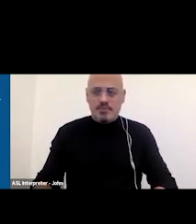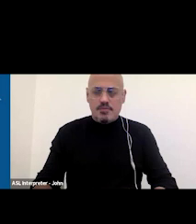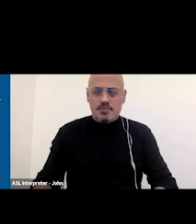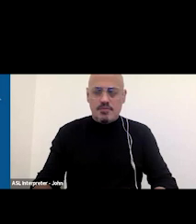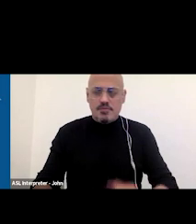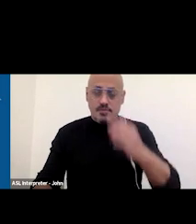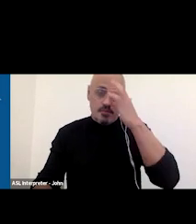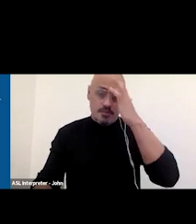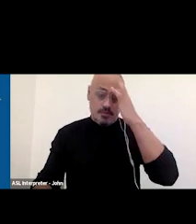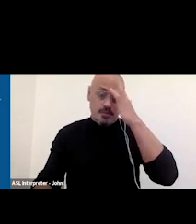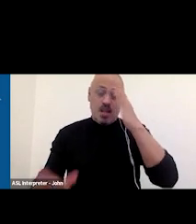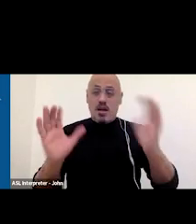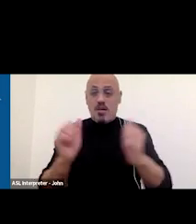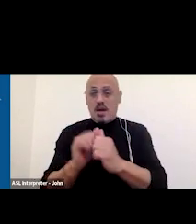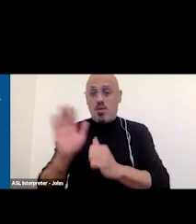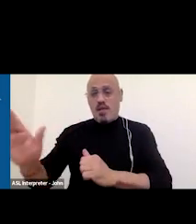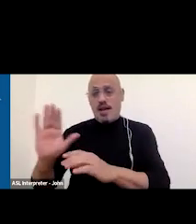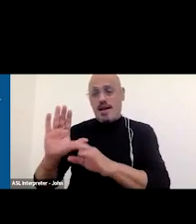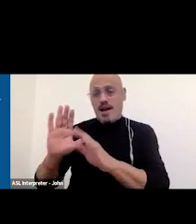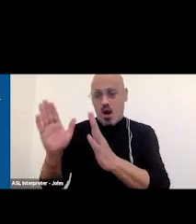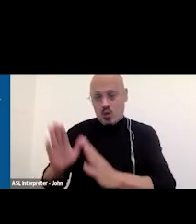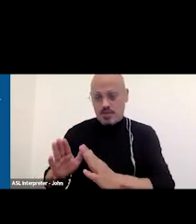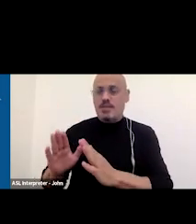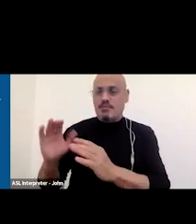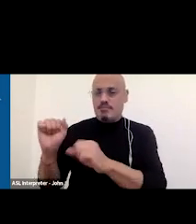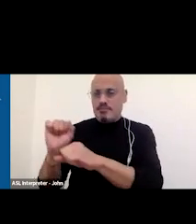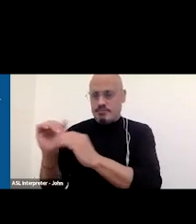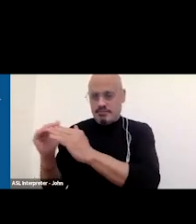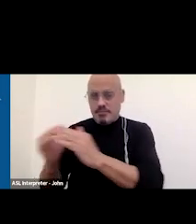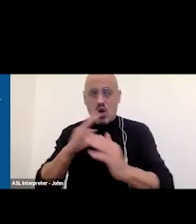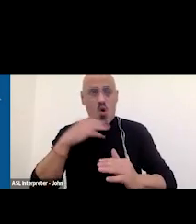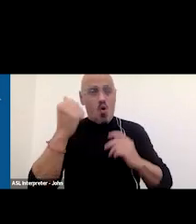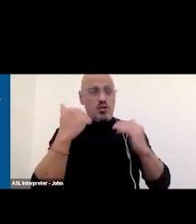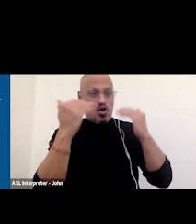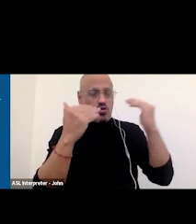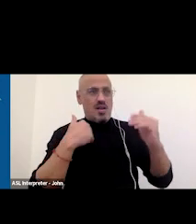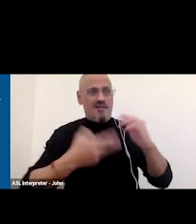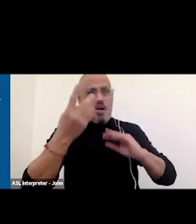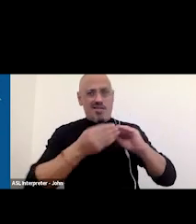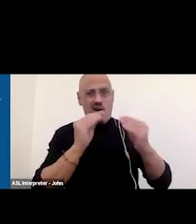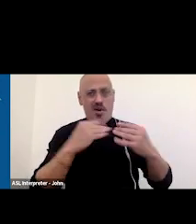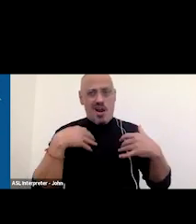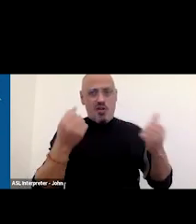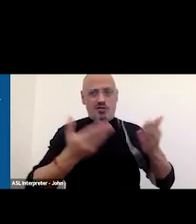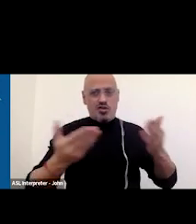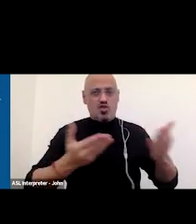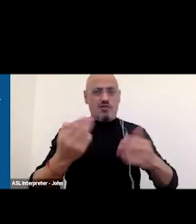Compared to their housed counterparts, older adults experiencing homelessness have higher rates of health service utilization